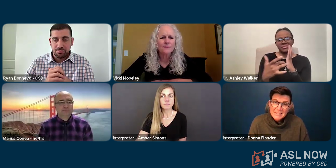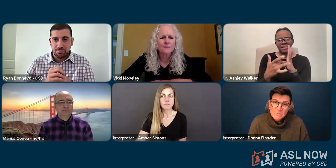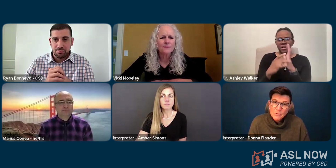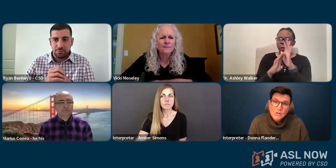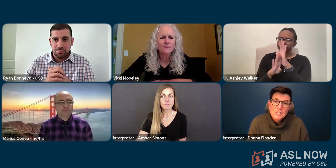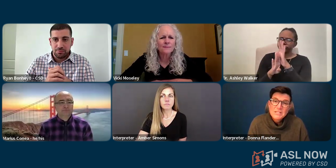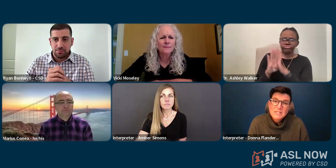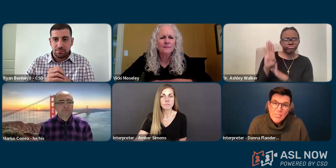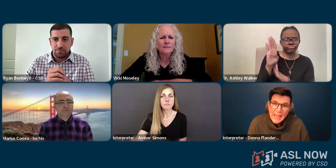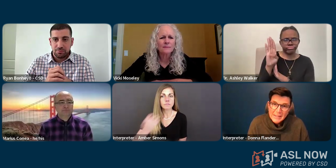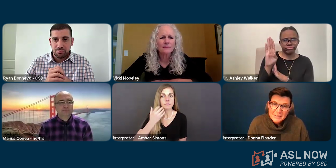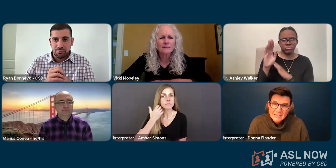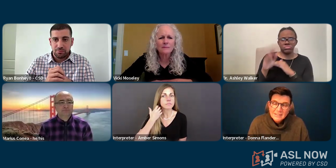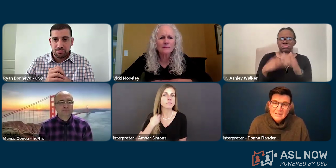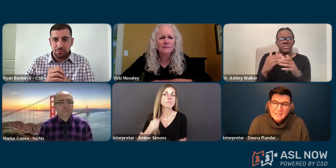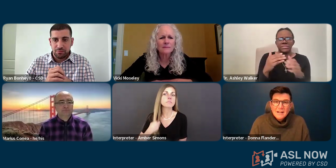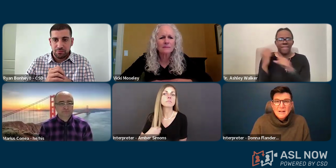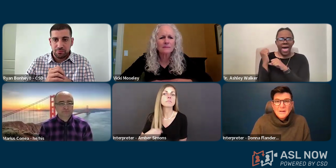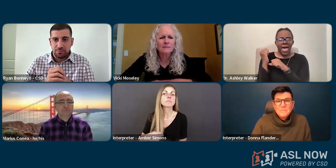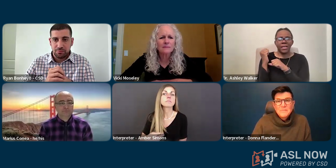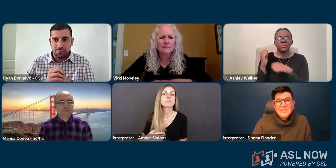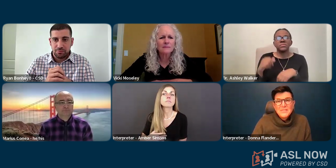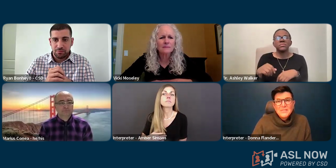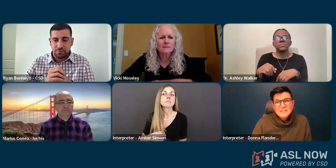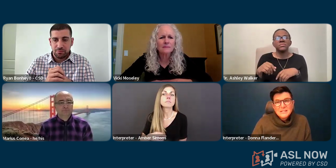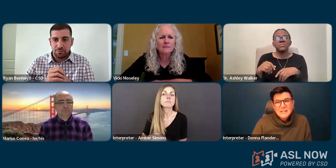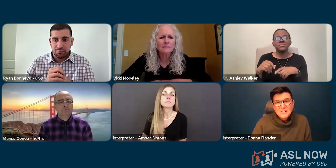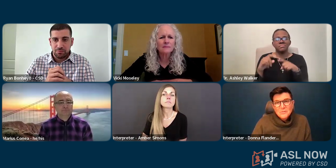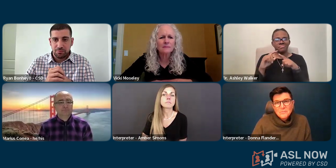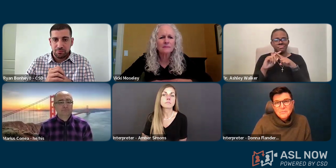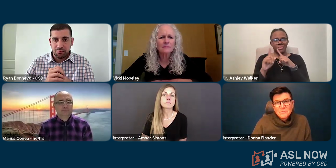but they might prefer to install that and this, you know,